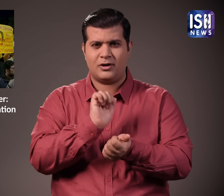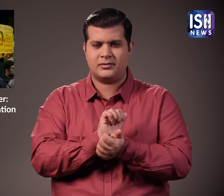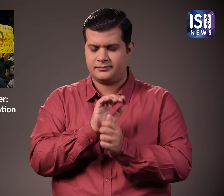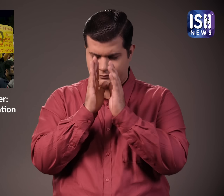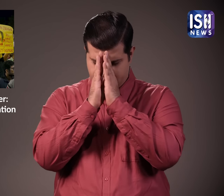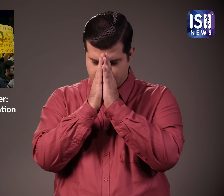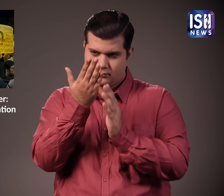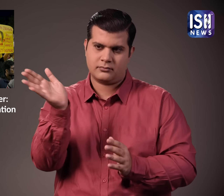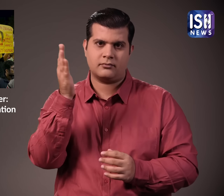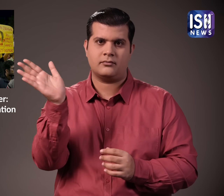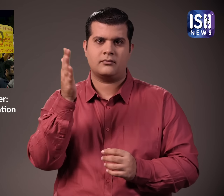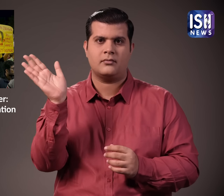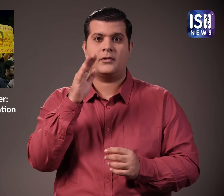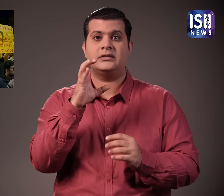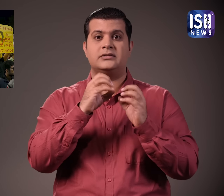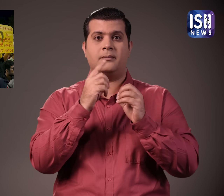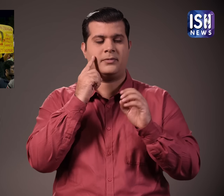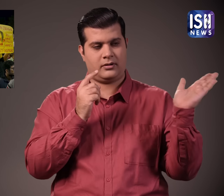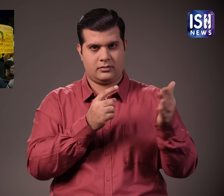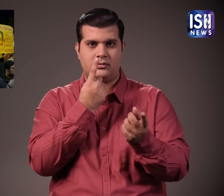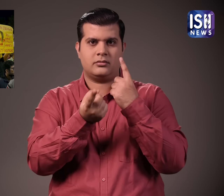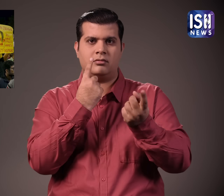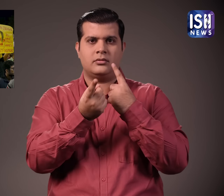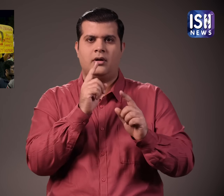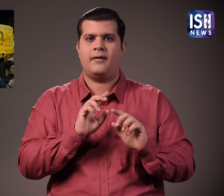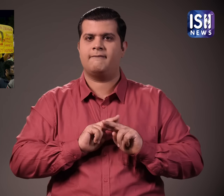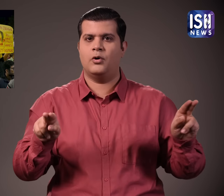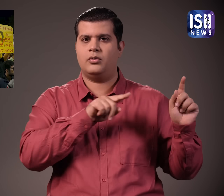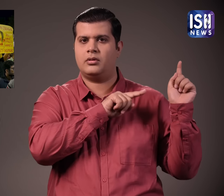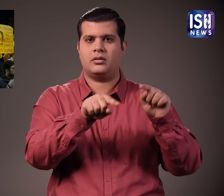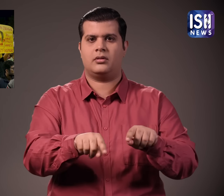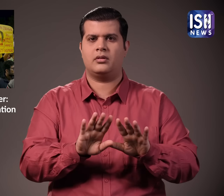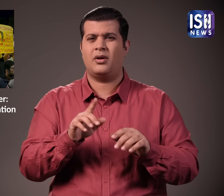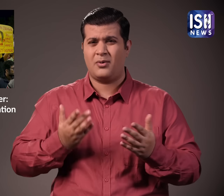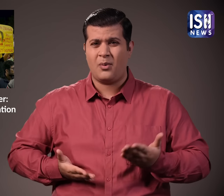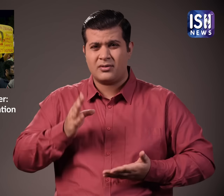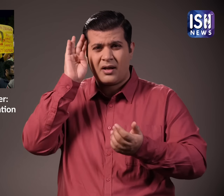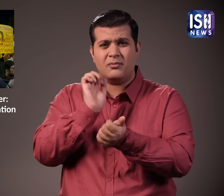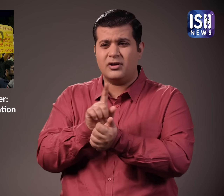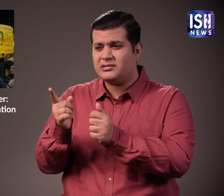The BJP government has told that the investigation should be done by the CBI and not by the Calcutta police.